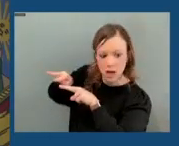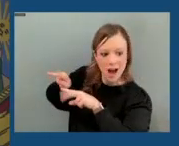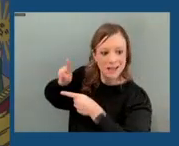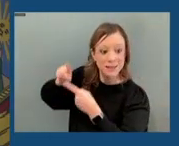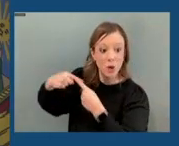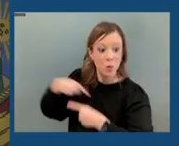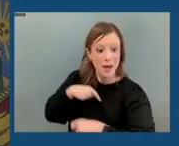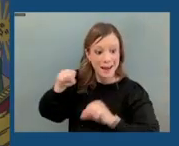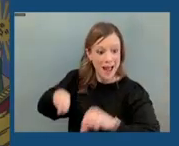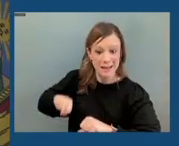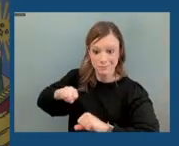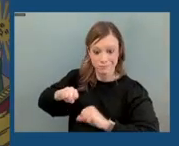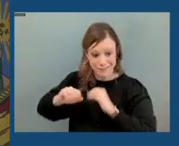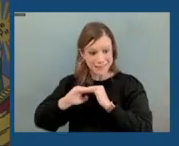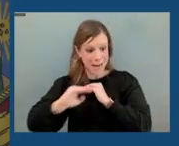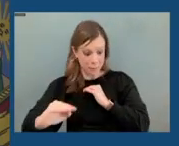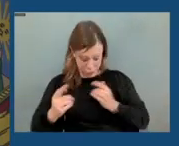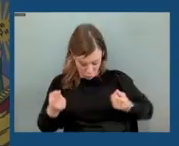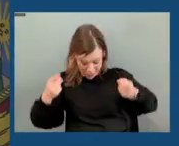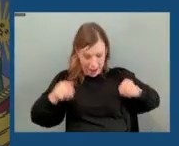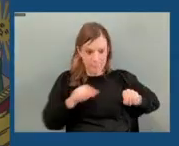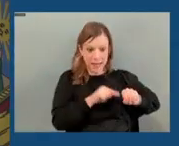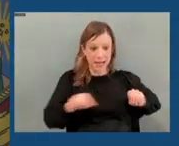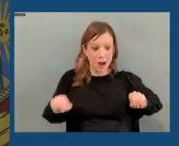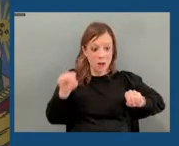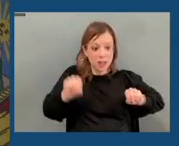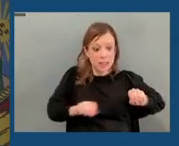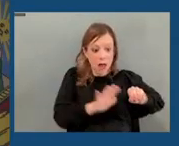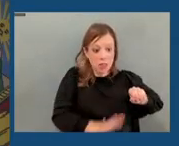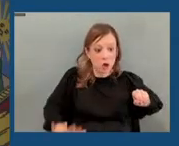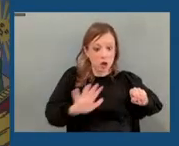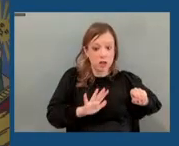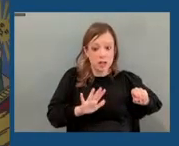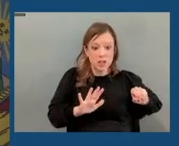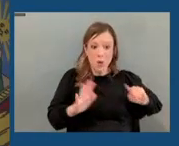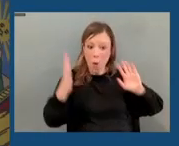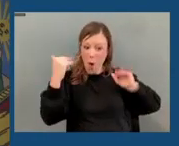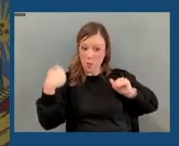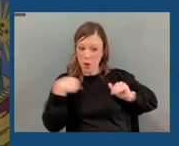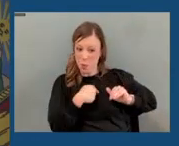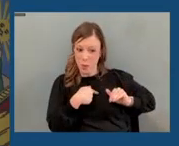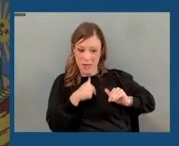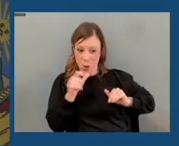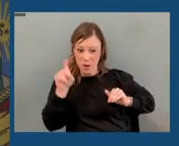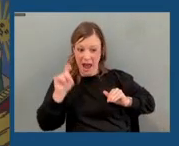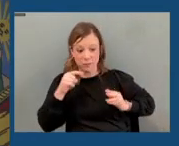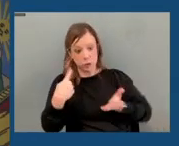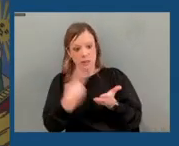um hopefully they have the capacity to do more than talk about one issue and to actually do something effective because